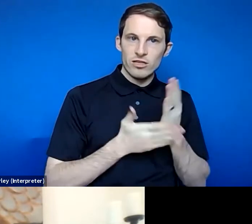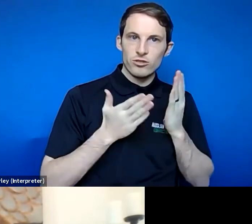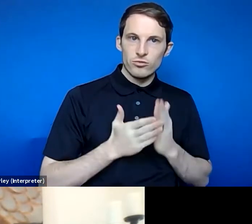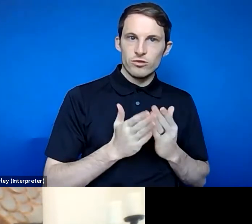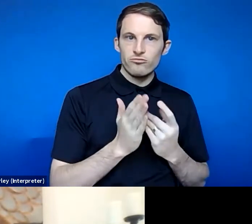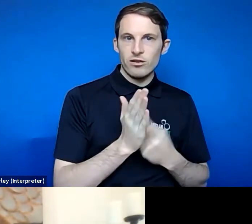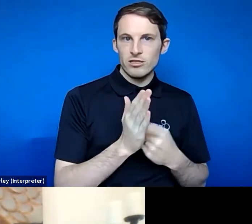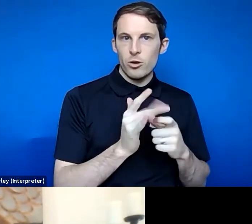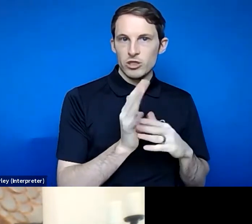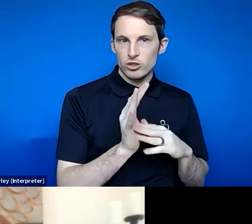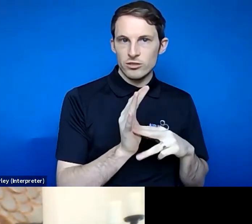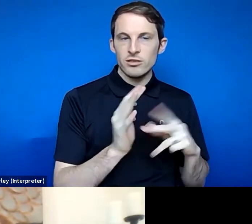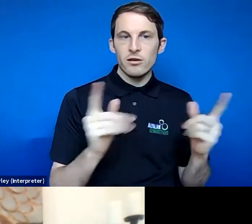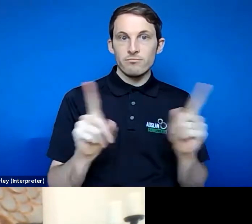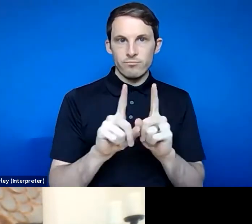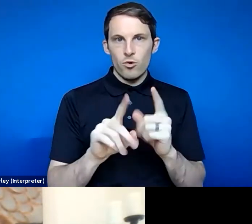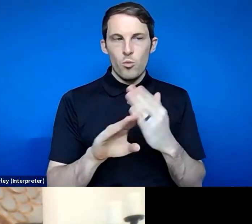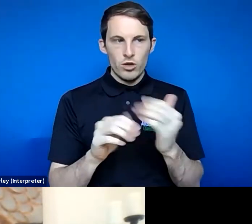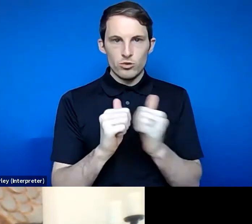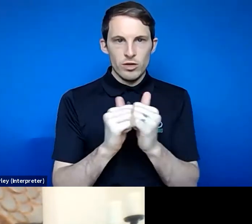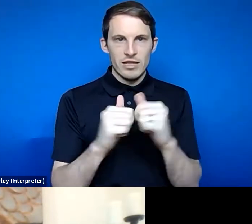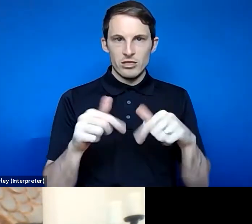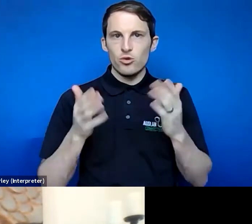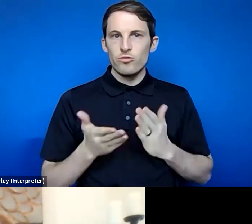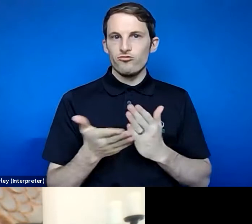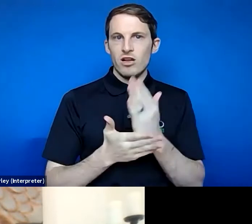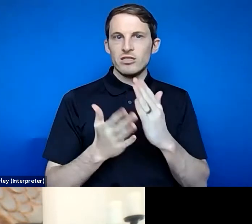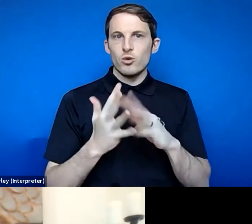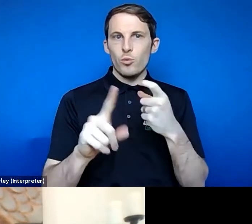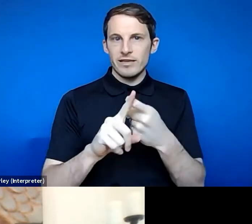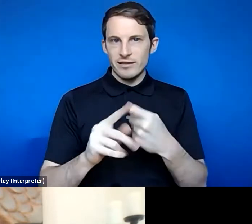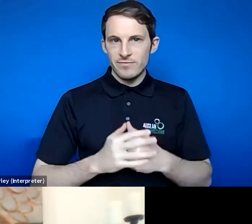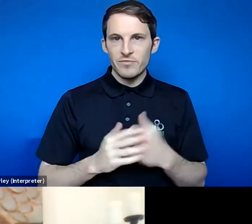together for this Human Rights Week and that we are involved in this wonderful oration